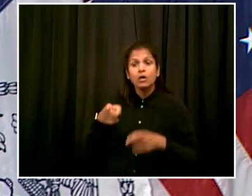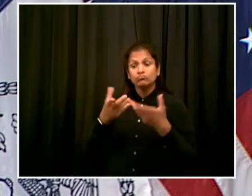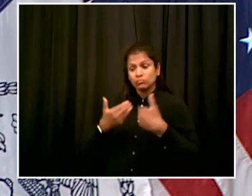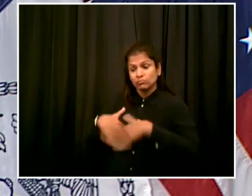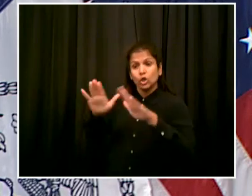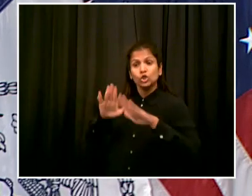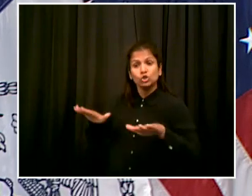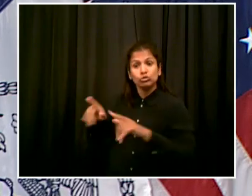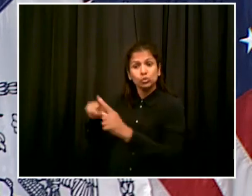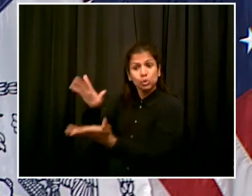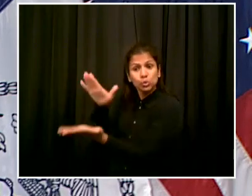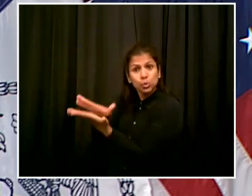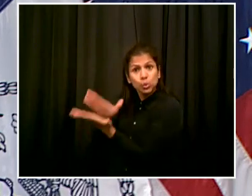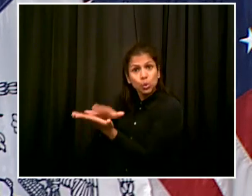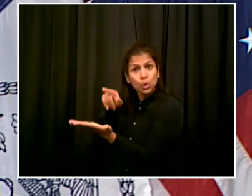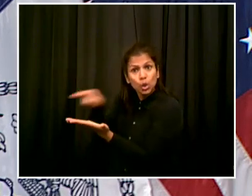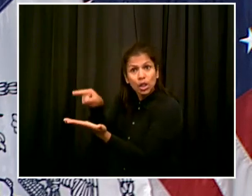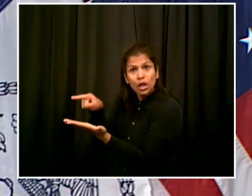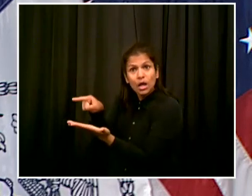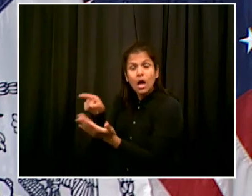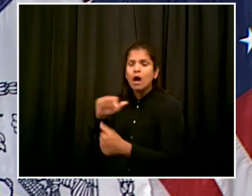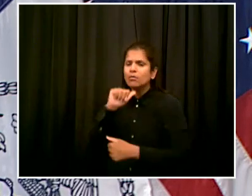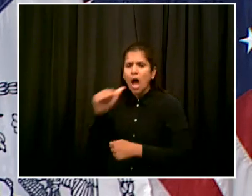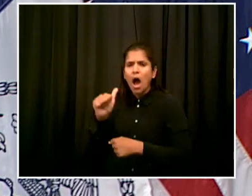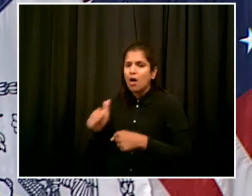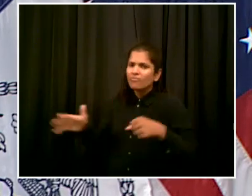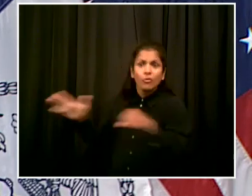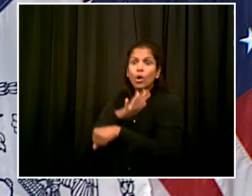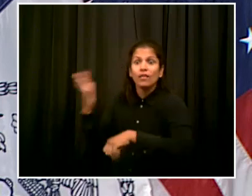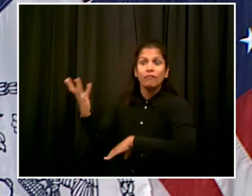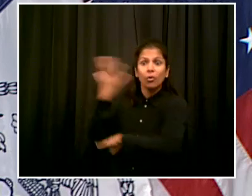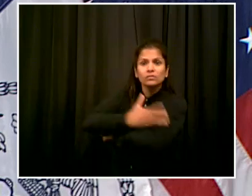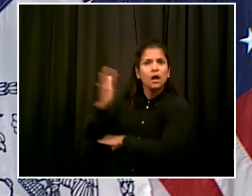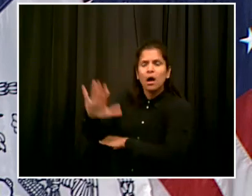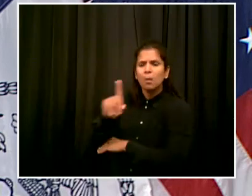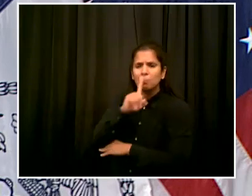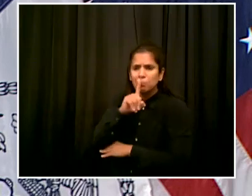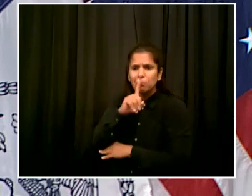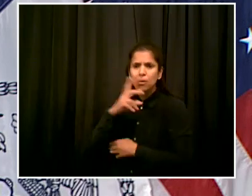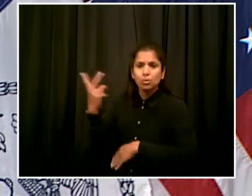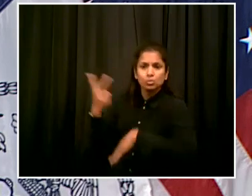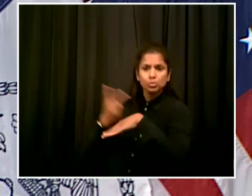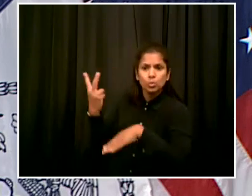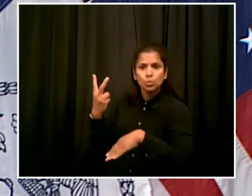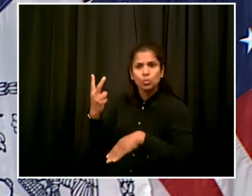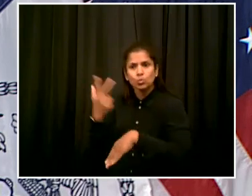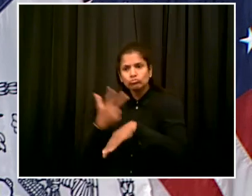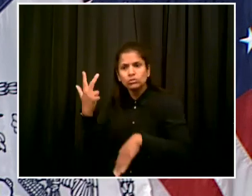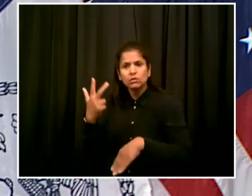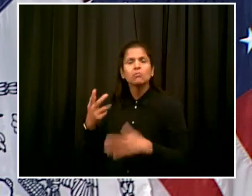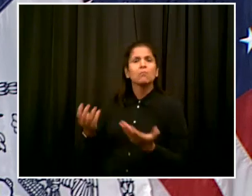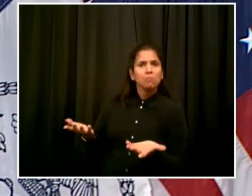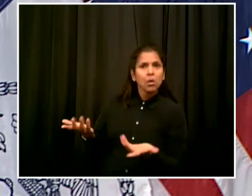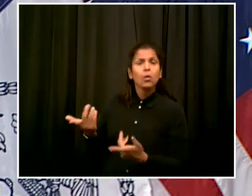IF YOU CHOOSE TO HAVE YOUR IDKS IN SCHOOL, IT WILL BE FIVE DAYS A WEEK. IN THE NEXT FEW